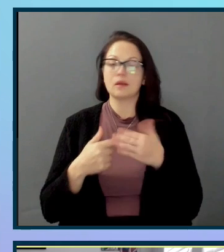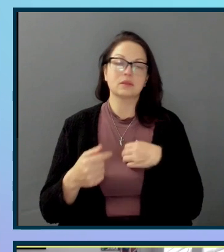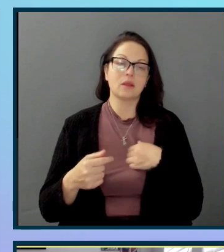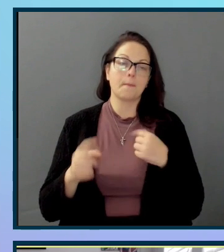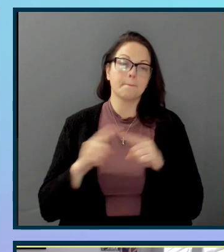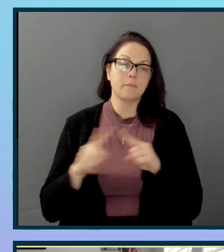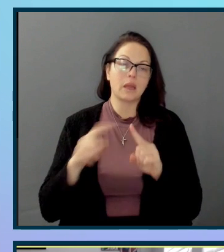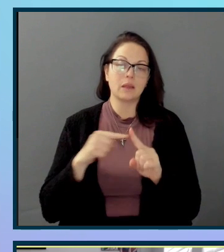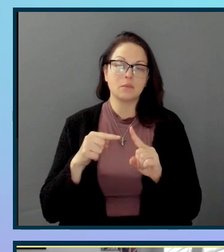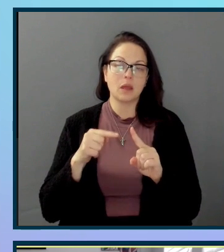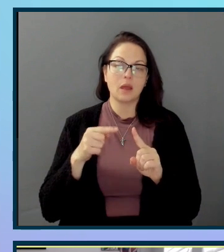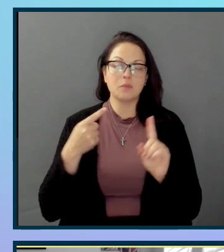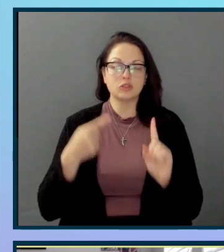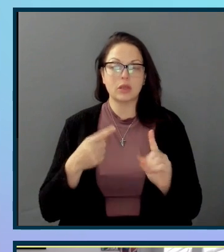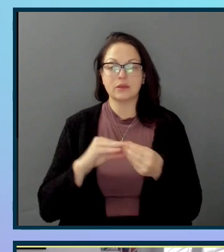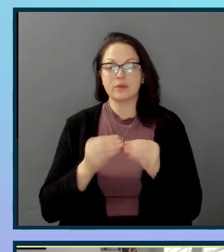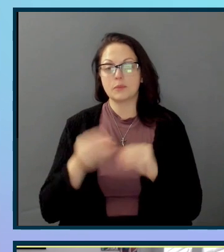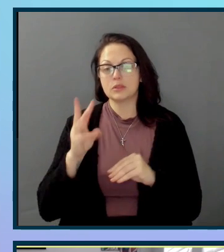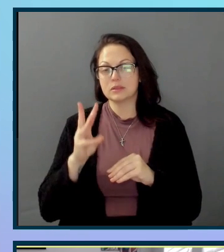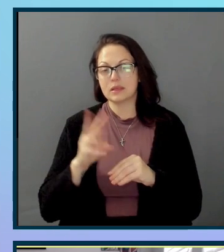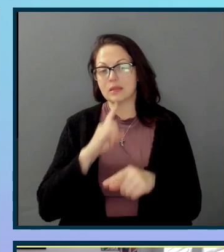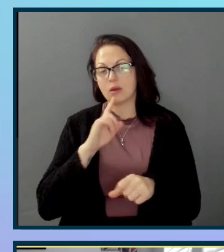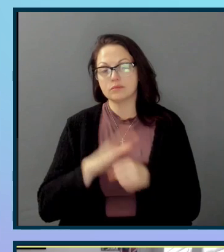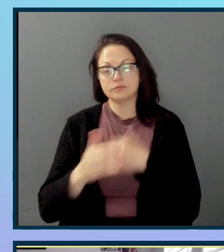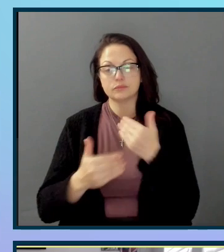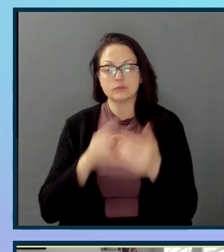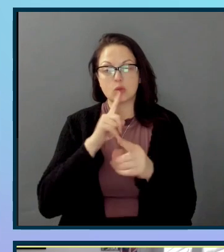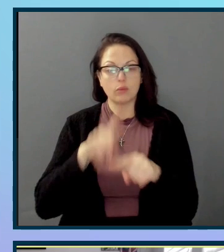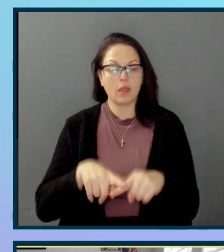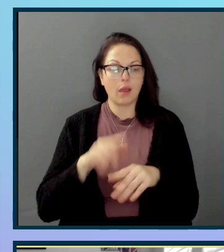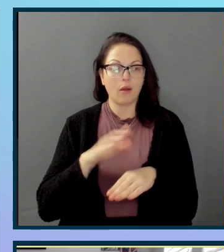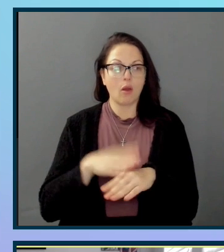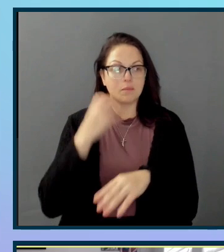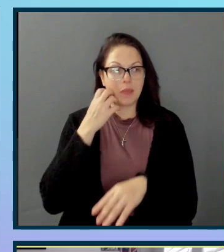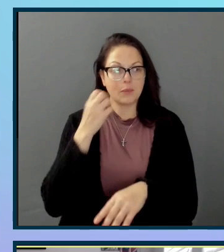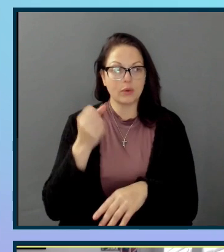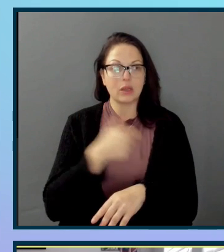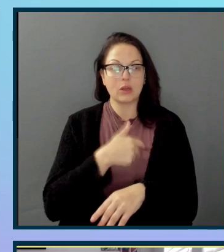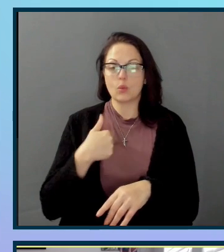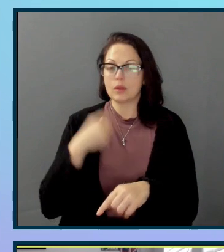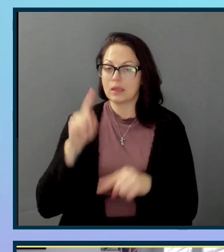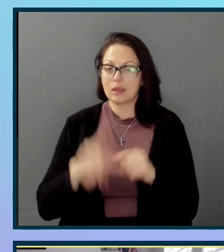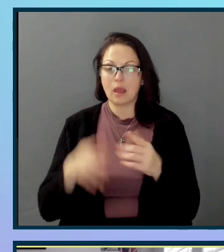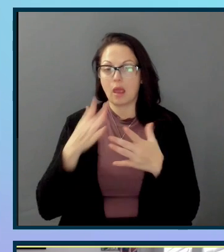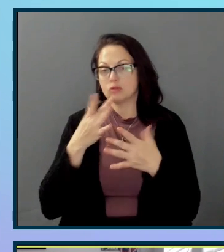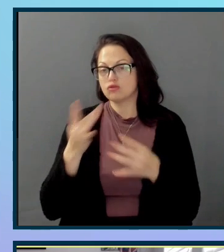is all about ensuring processes do not rely on memory. We cannot trust our user's memory